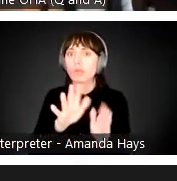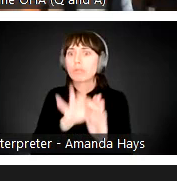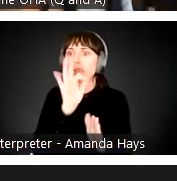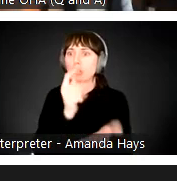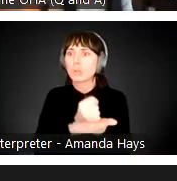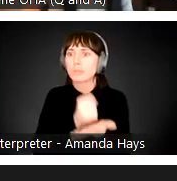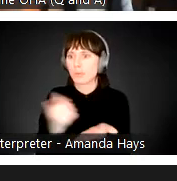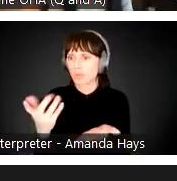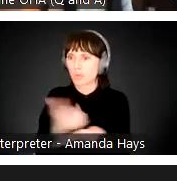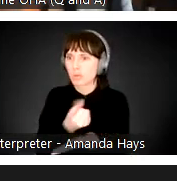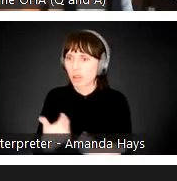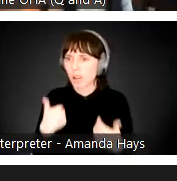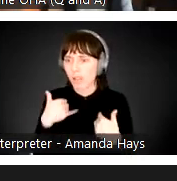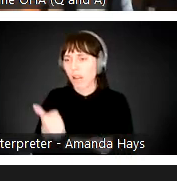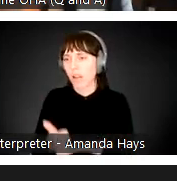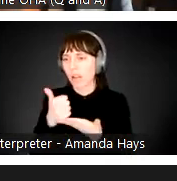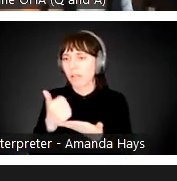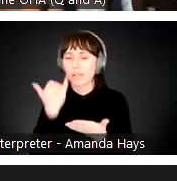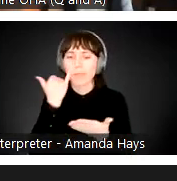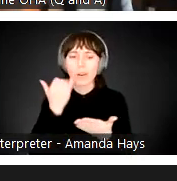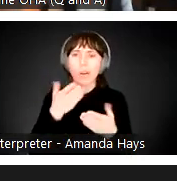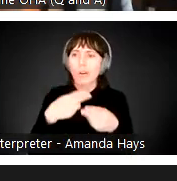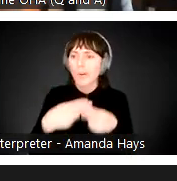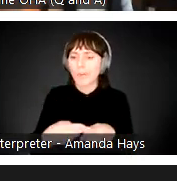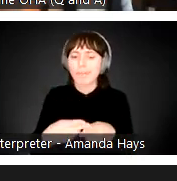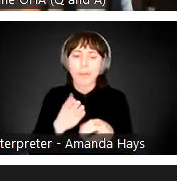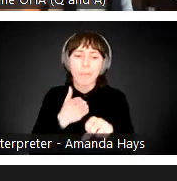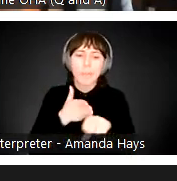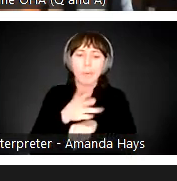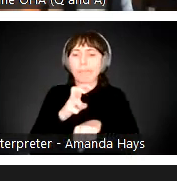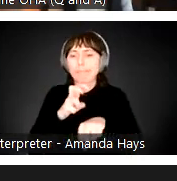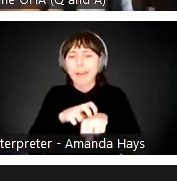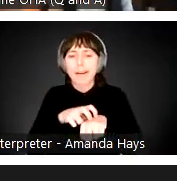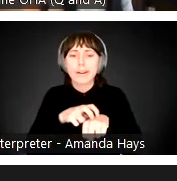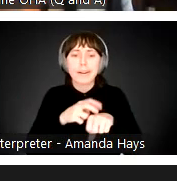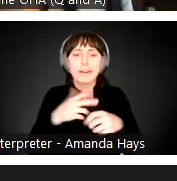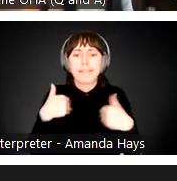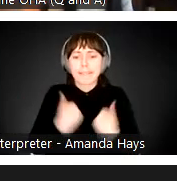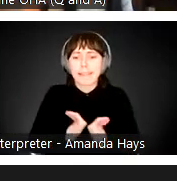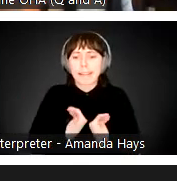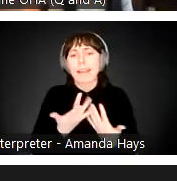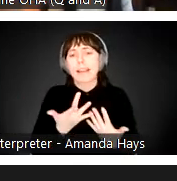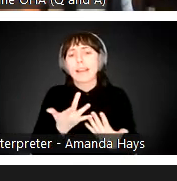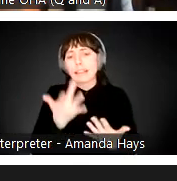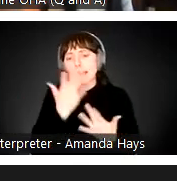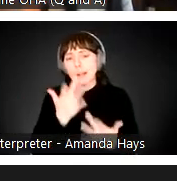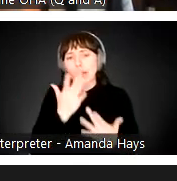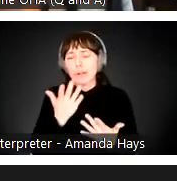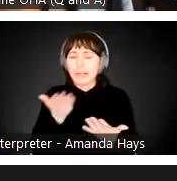know, calling it a post-viral fatigue syndrome is helpful, but it doesn't really allow for the kinds of